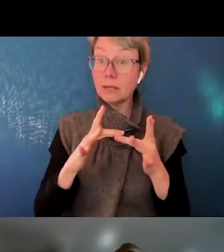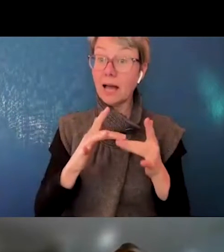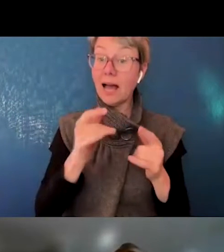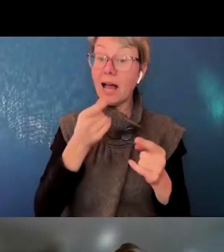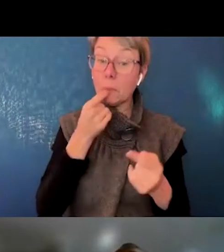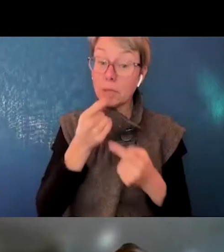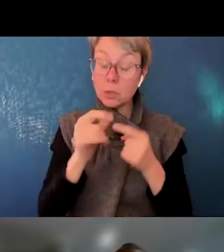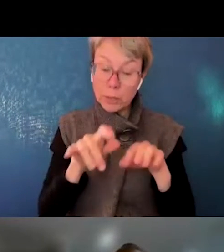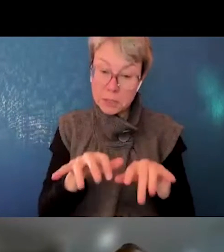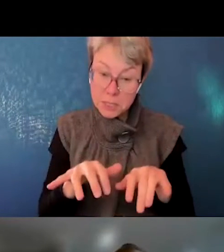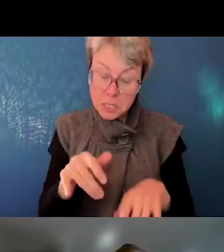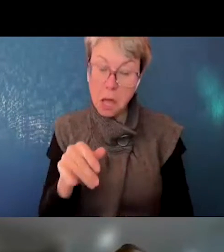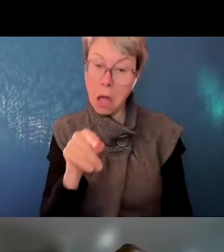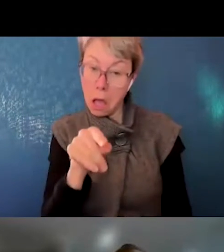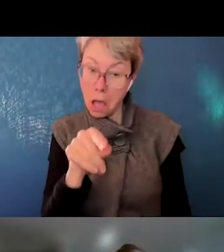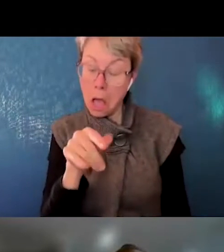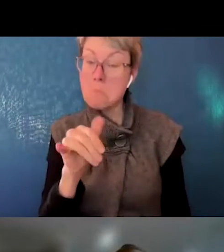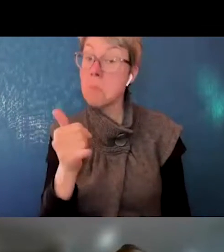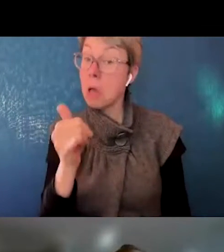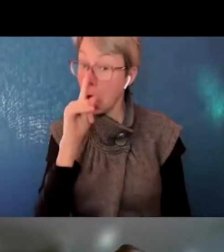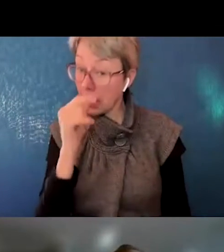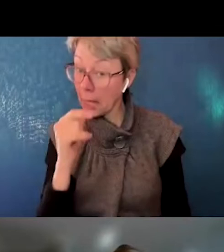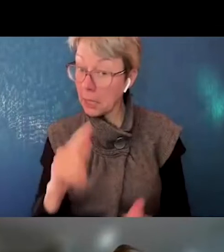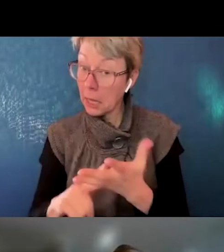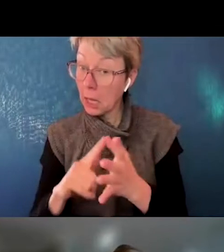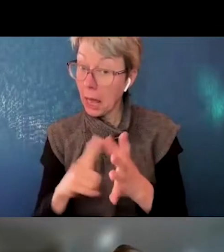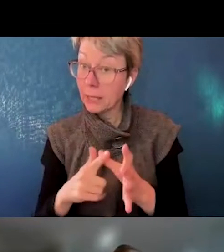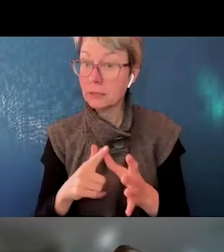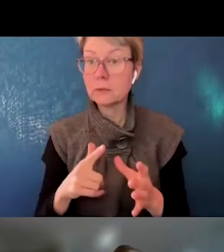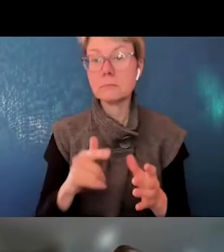do to see if you might be eligible for a legal aid even if you're worried about speaking to a